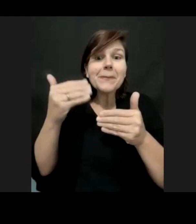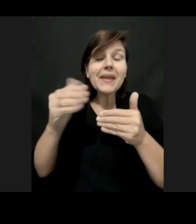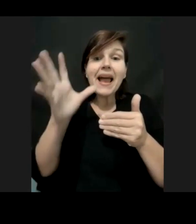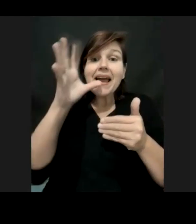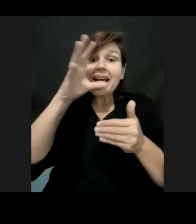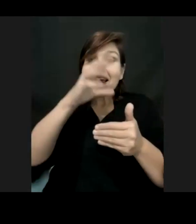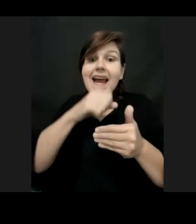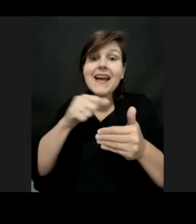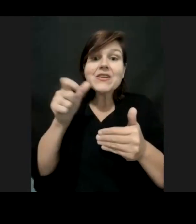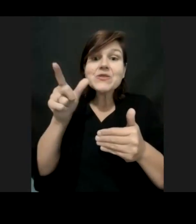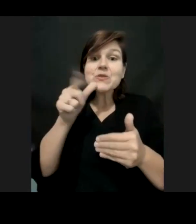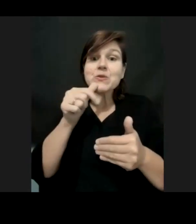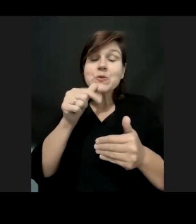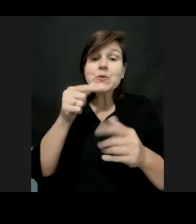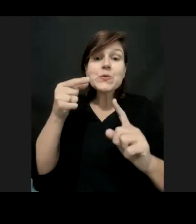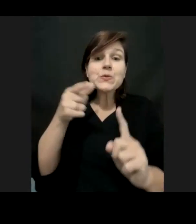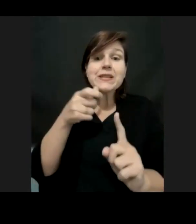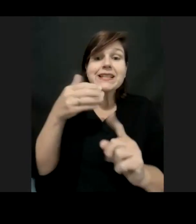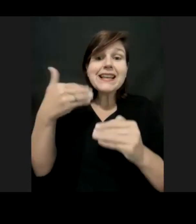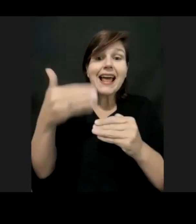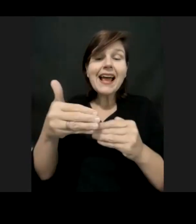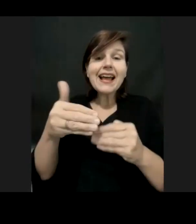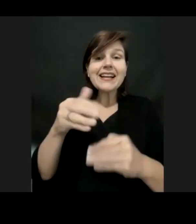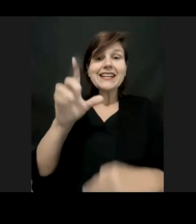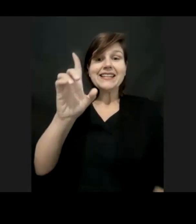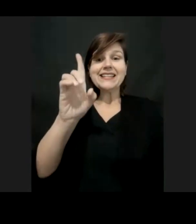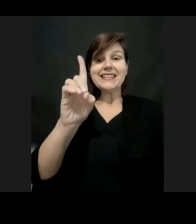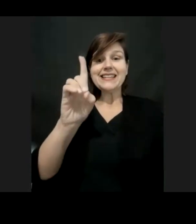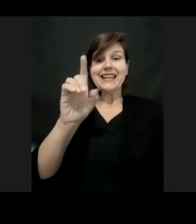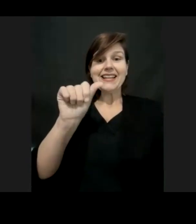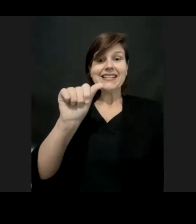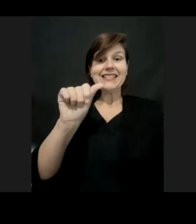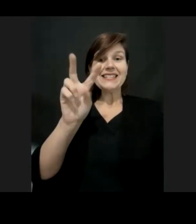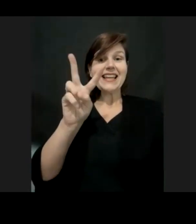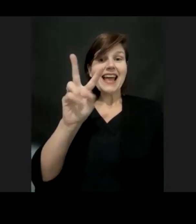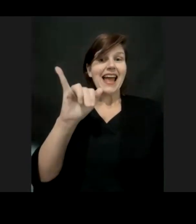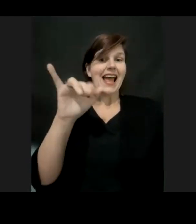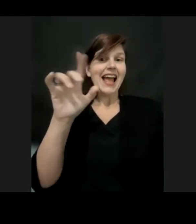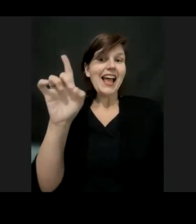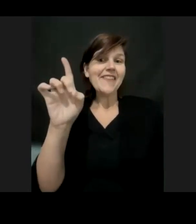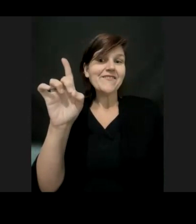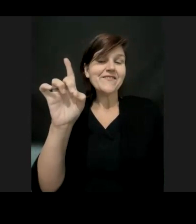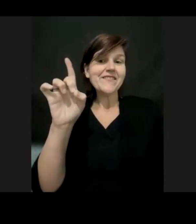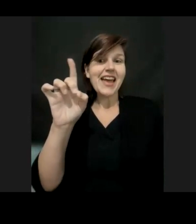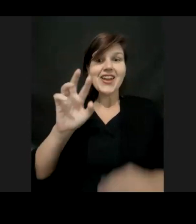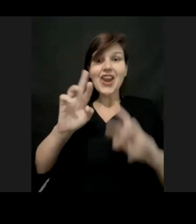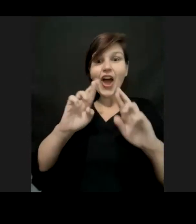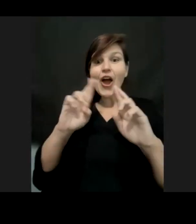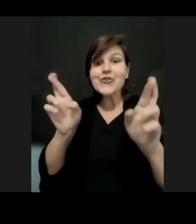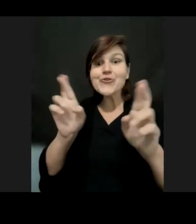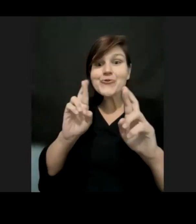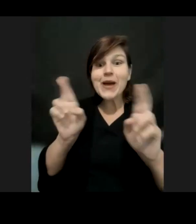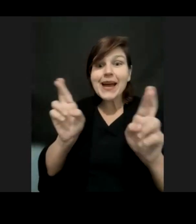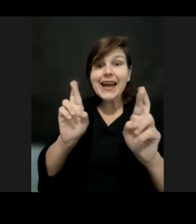It’s only the incredible David! David, it’s your turn! Are you ready, David? Here we go, David.